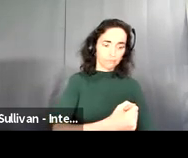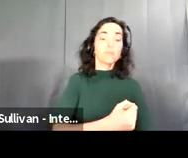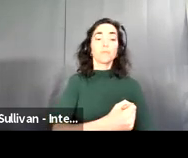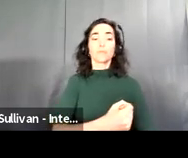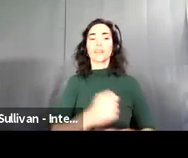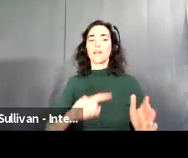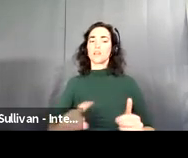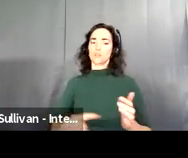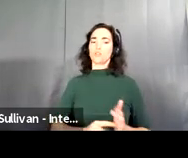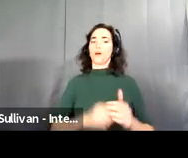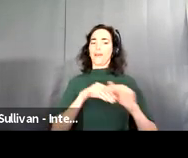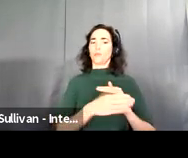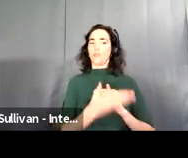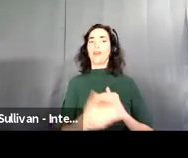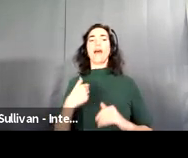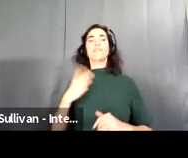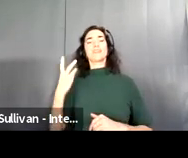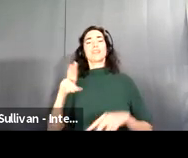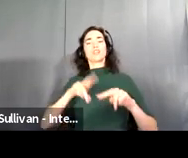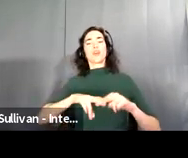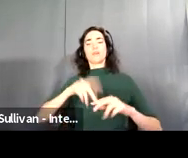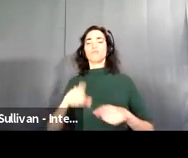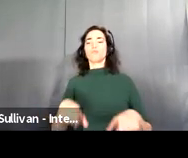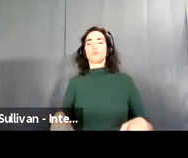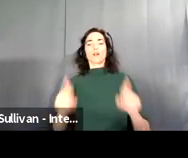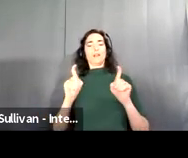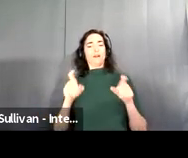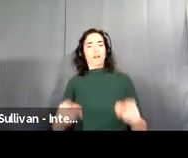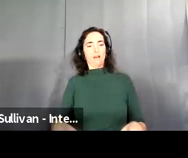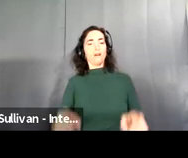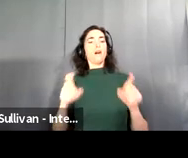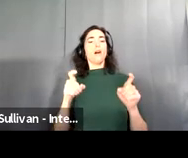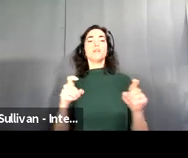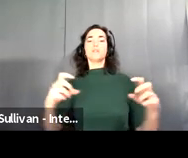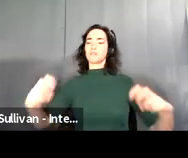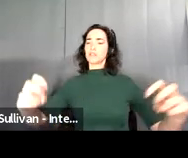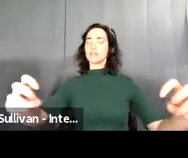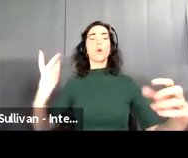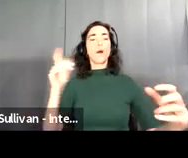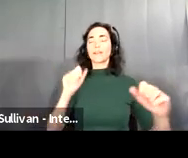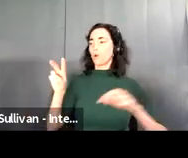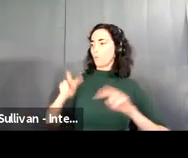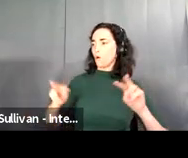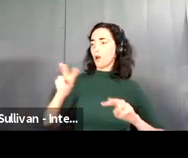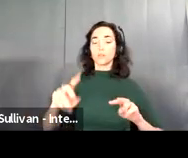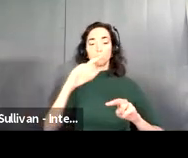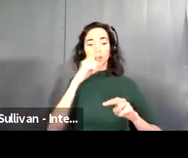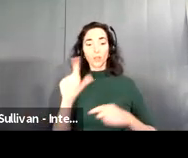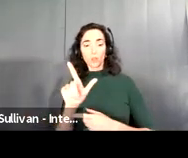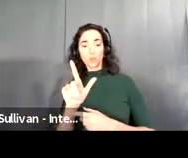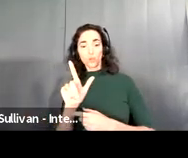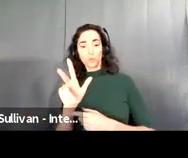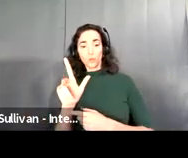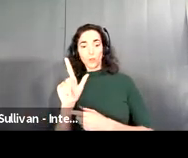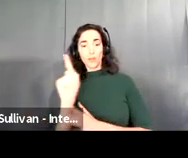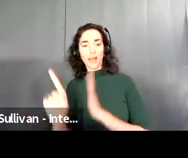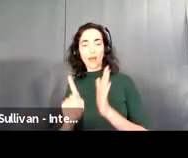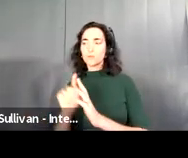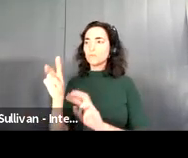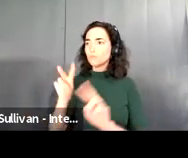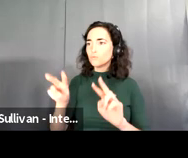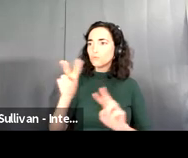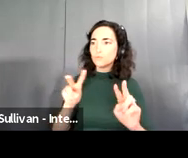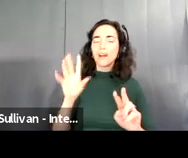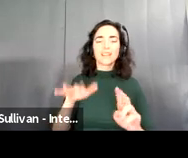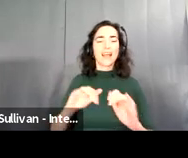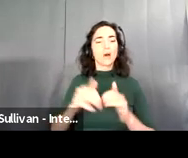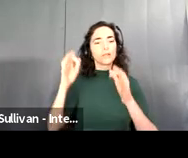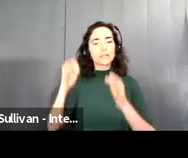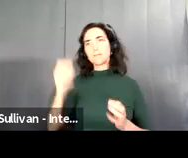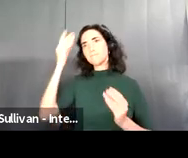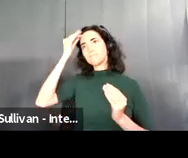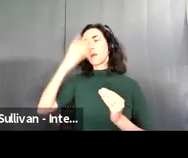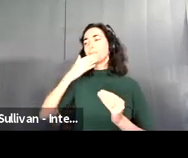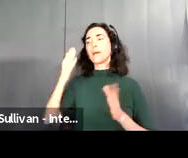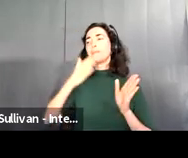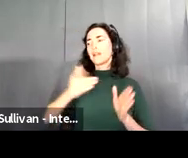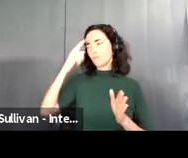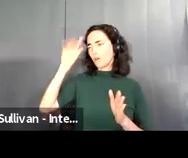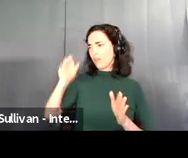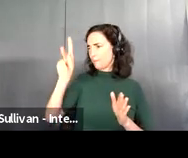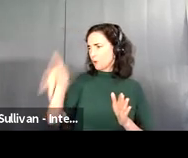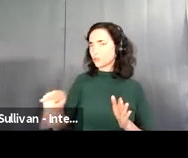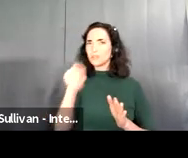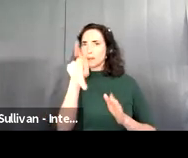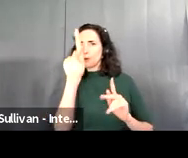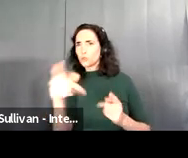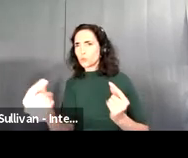So, on this unit we have 16 recliner chairs and instead of just for optimal observation because within that first 23 hours, is when we decide or think through what's the best course of action for that individual.